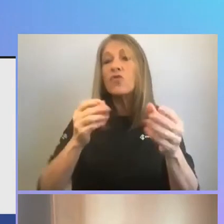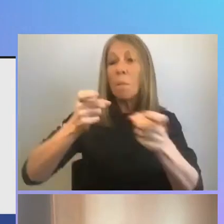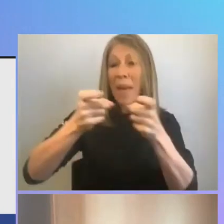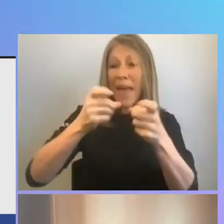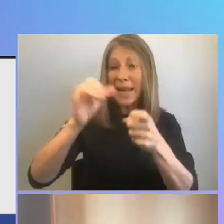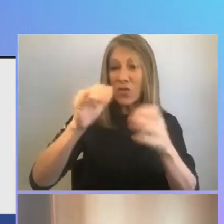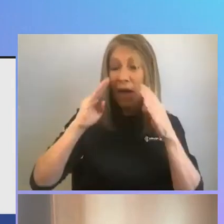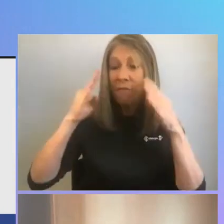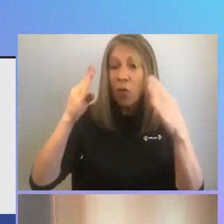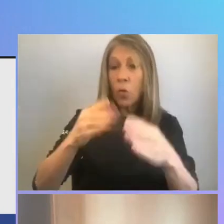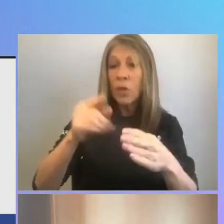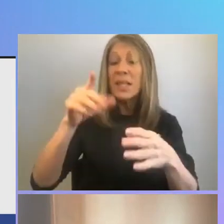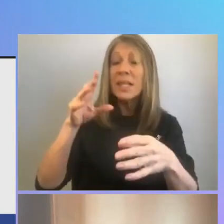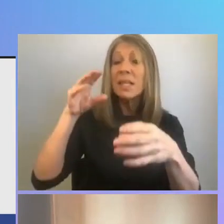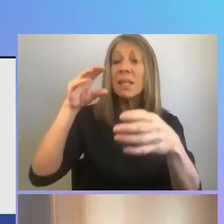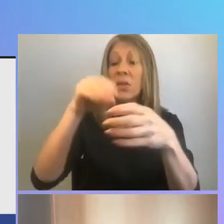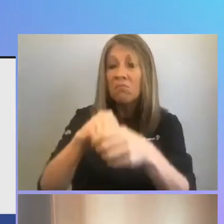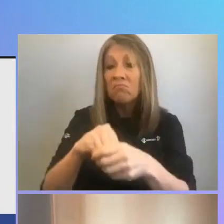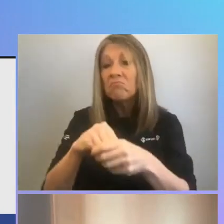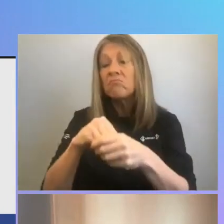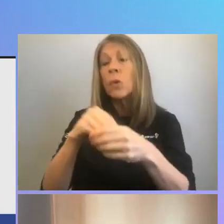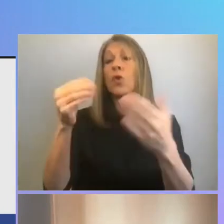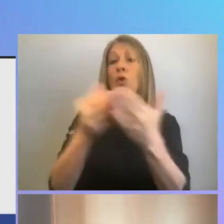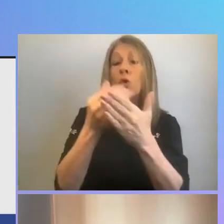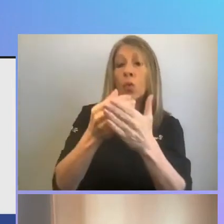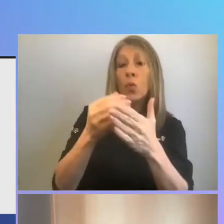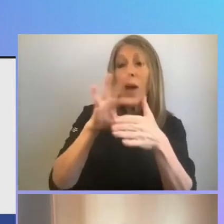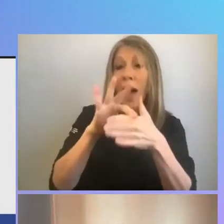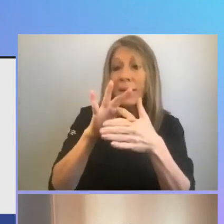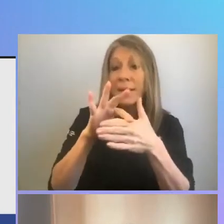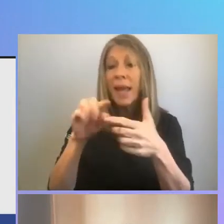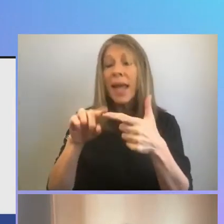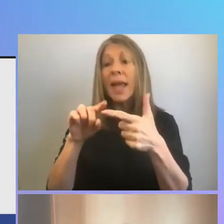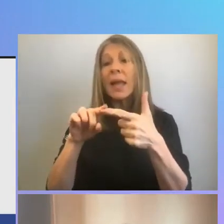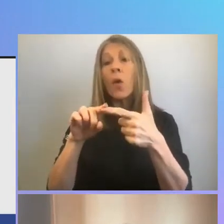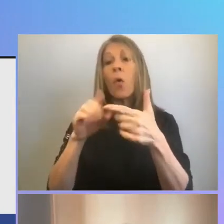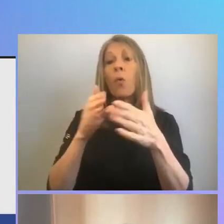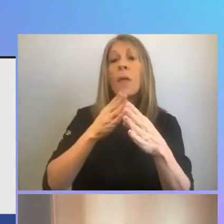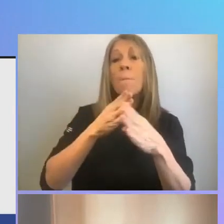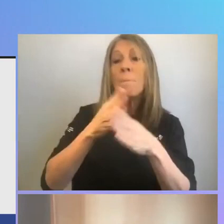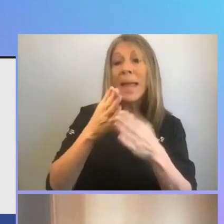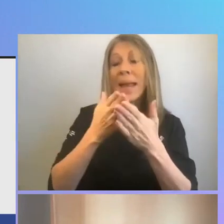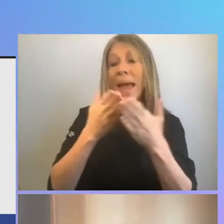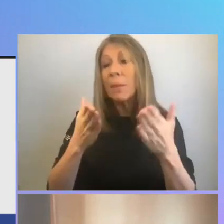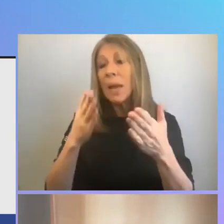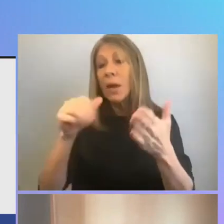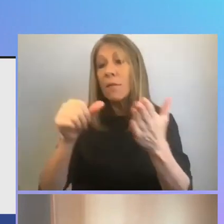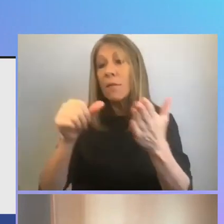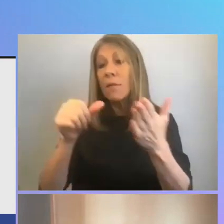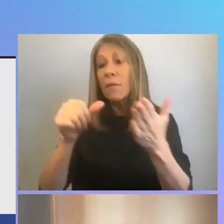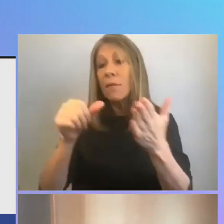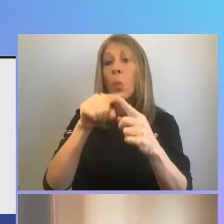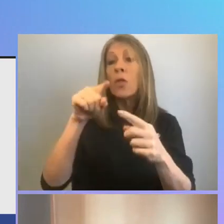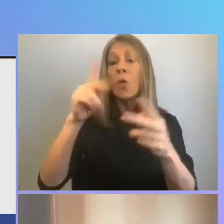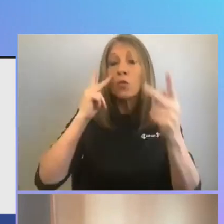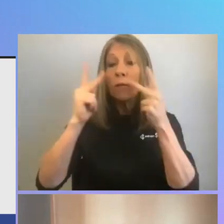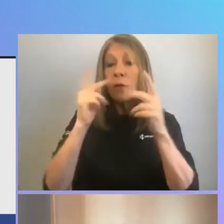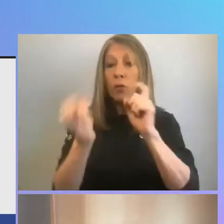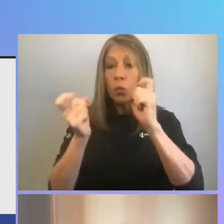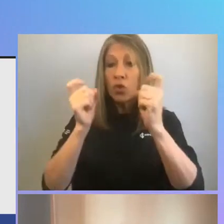this involved setting focus on new content or the main element of the page. Whenever those views would change, just